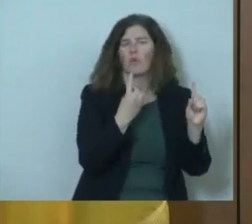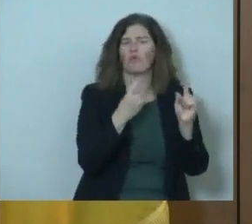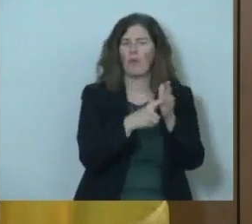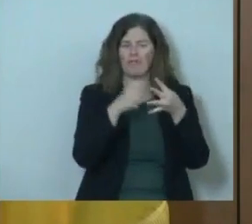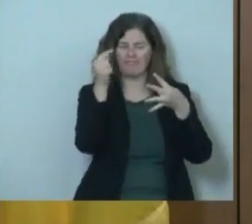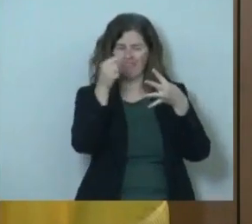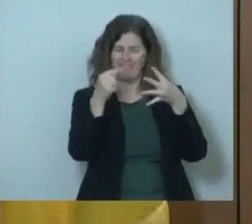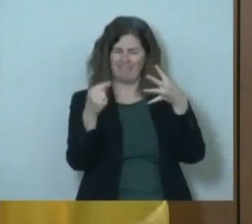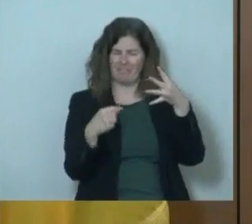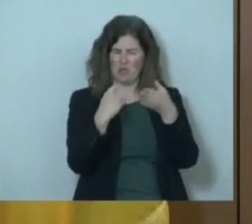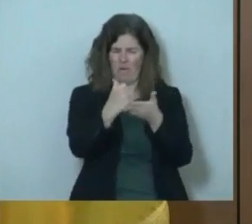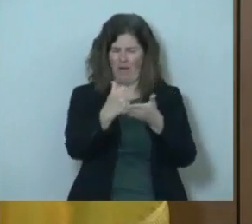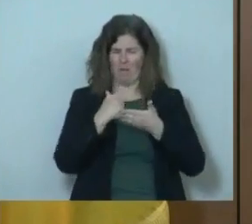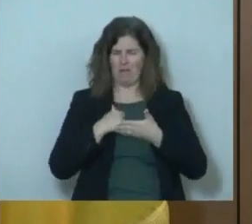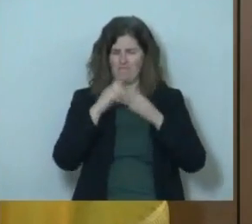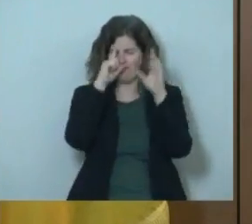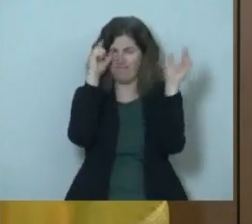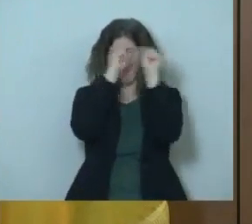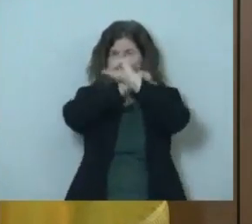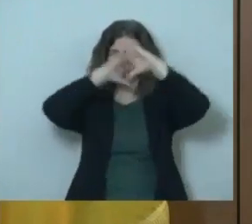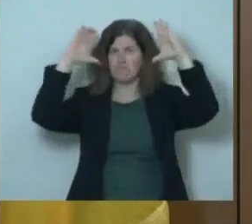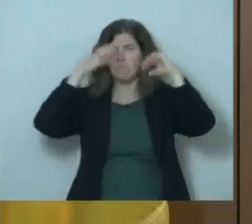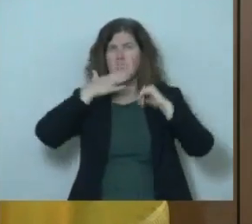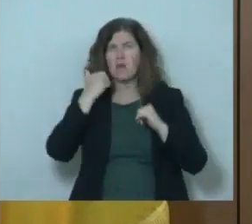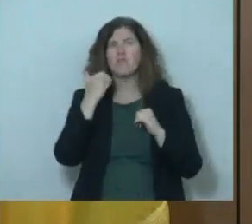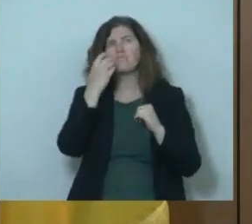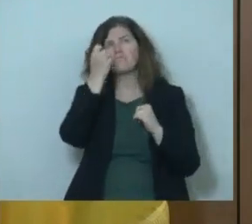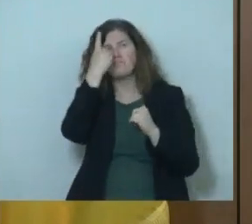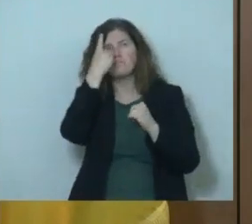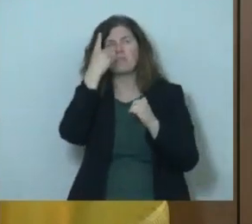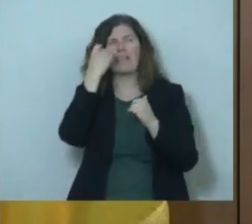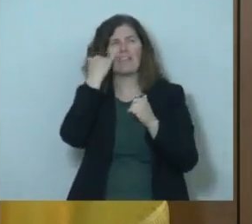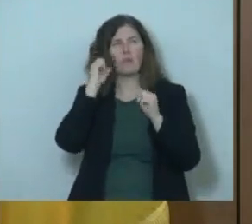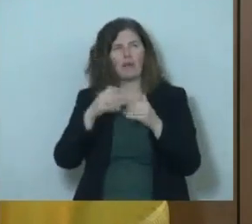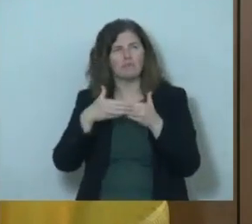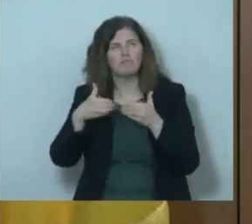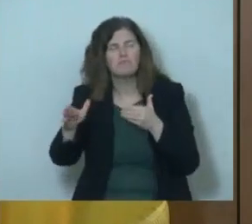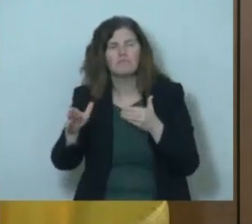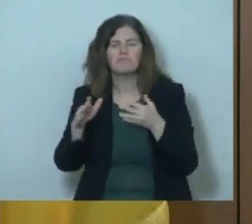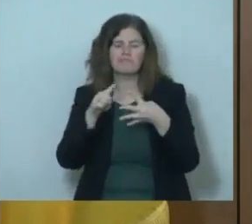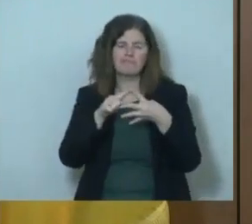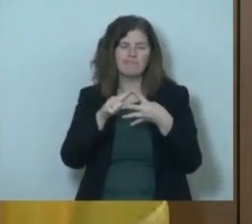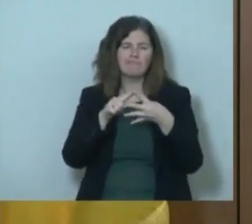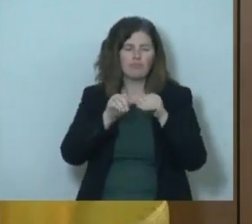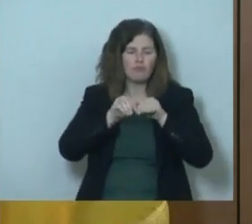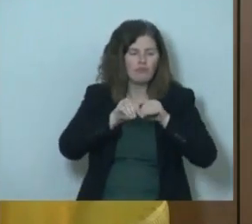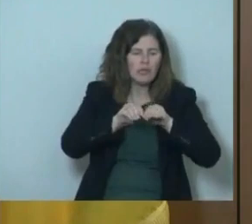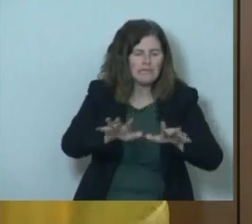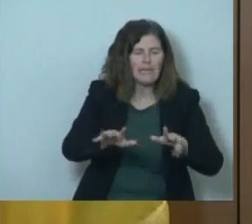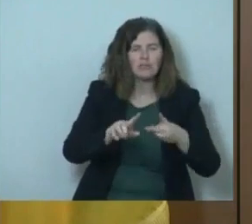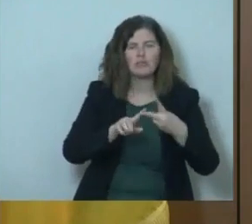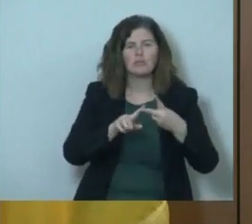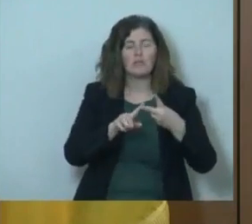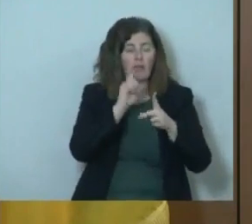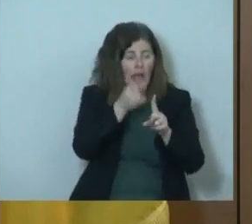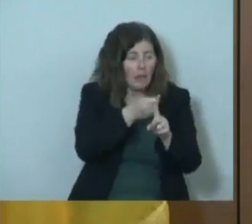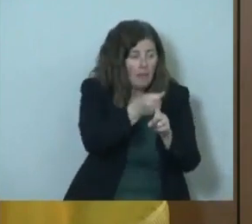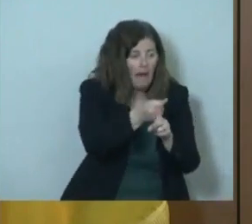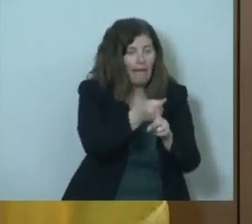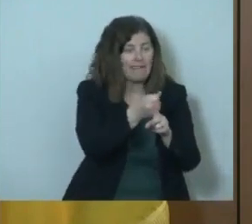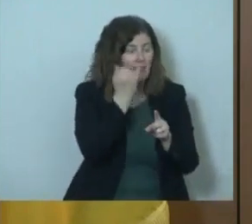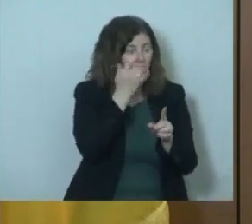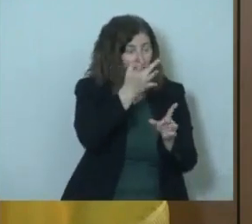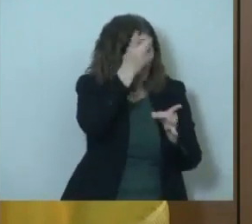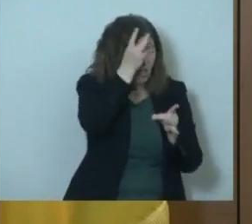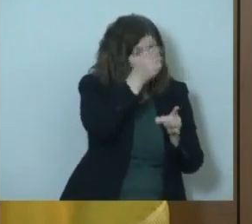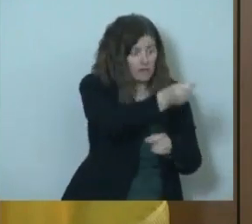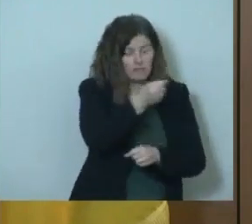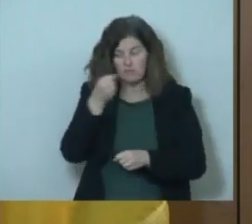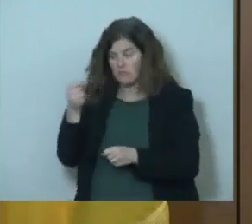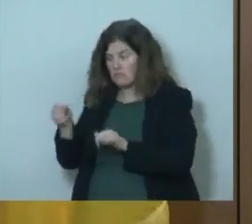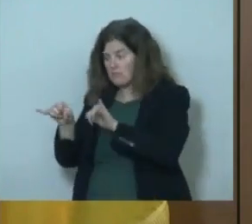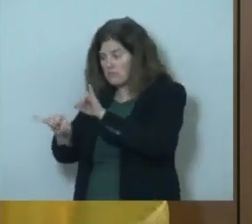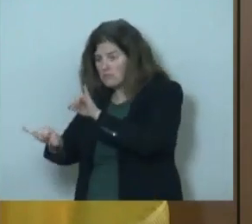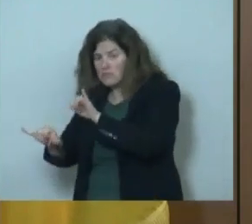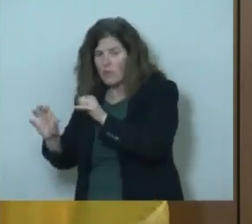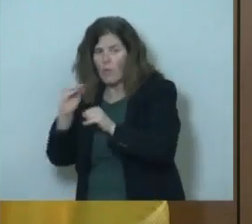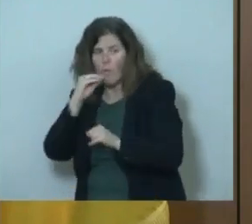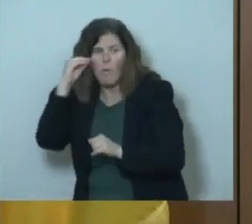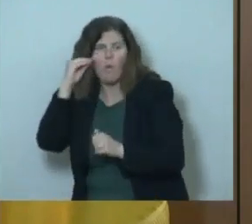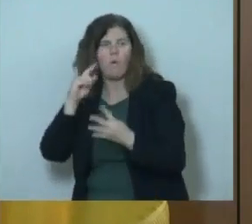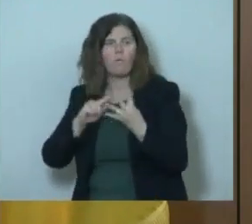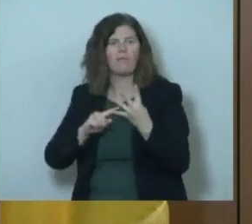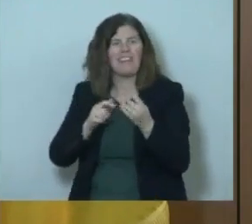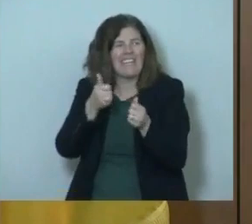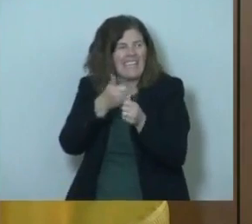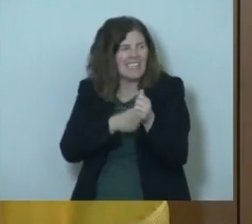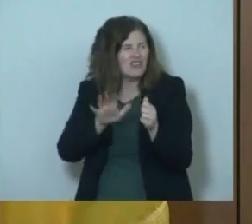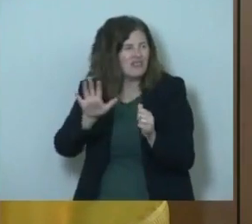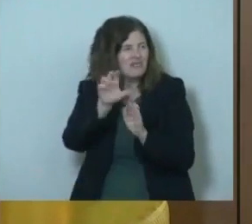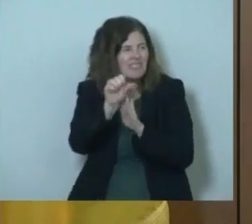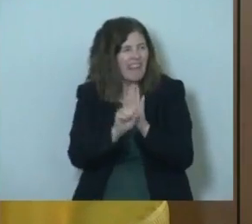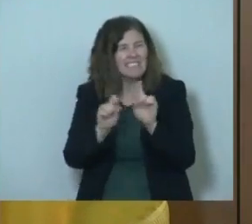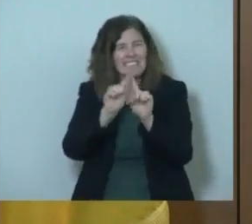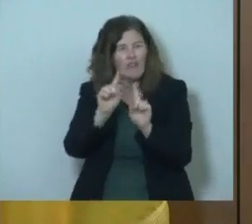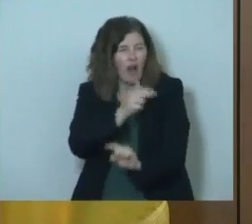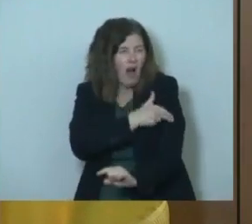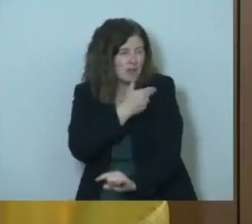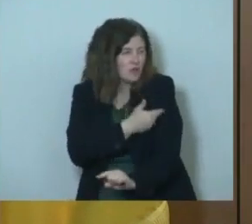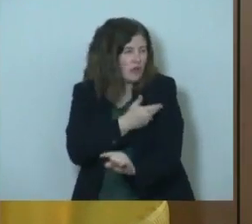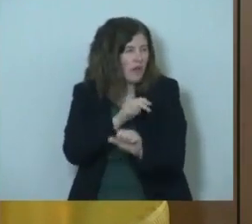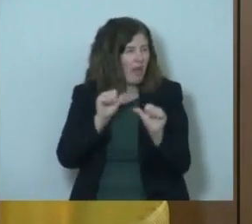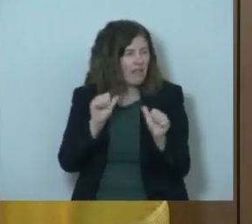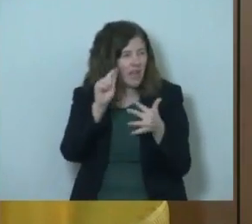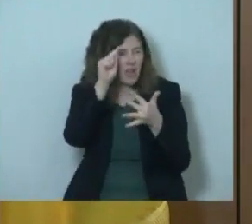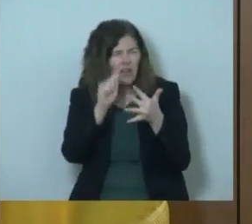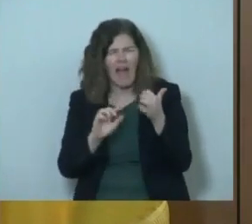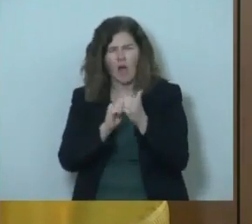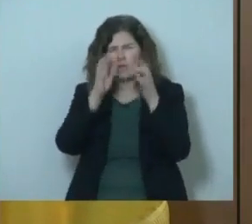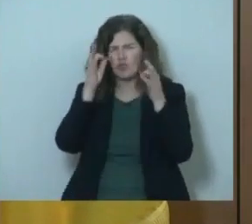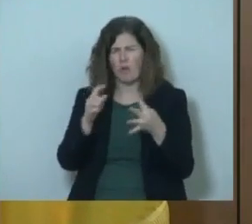IT IS A COMMONLY HELD MEANING YOU NEED MORE THAN ONE DATA SET TO DETERMINE WHERE YOU ARE GIVEN THE RATE OF TRANSMISSION, IMPACT, YOUR ABILITY TO ISOLATE THE VIRUS, EVERY STATE HAS A